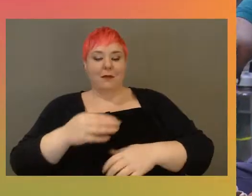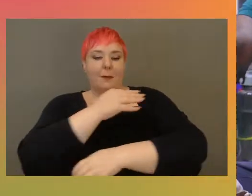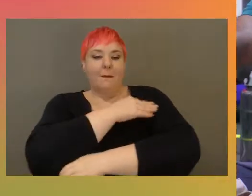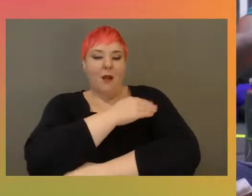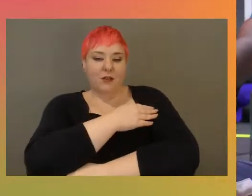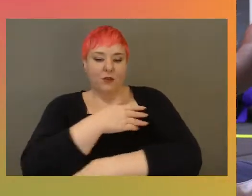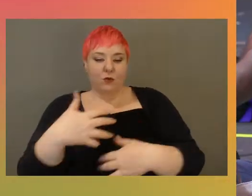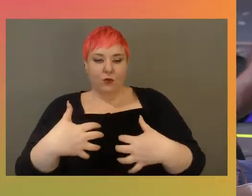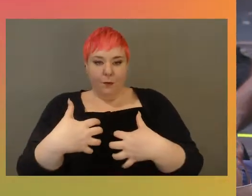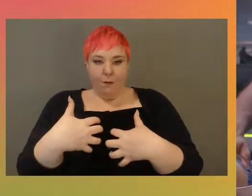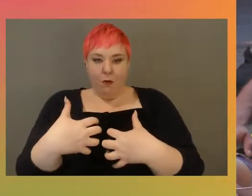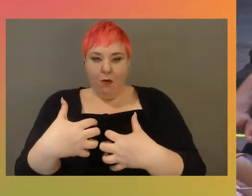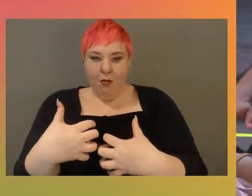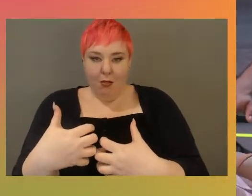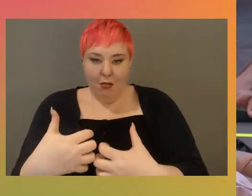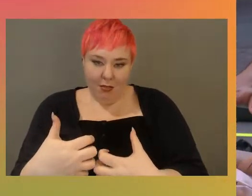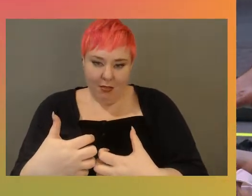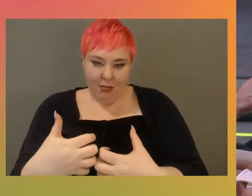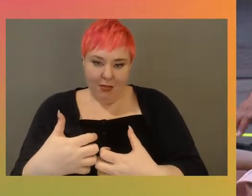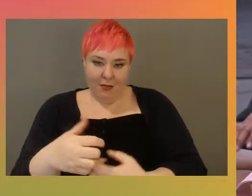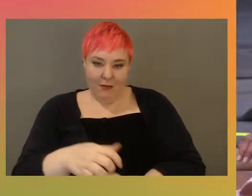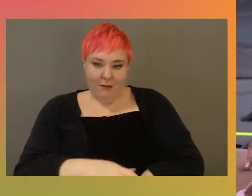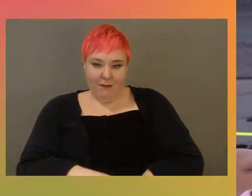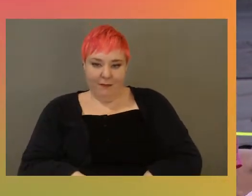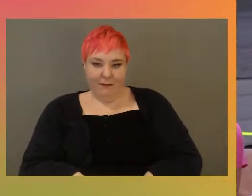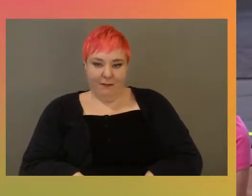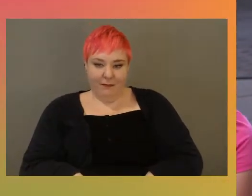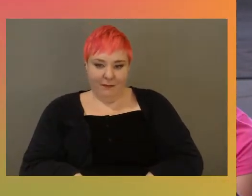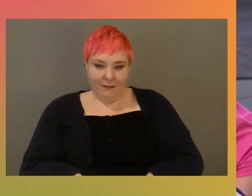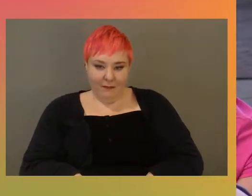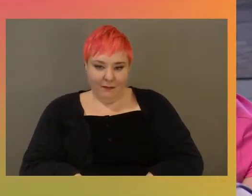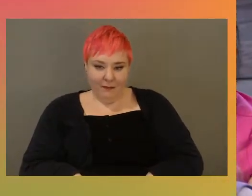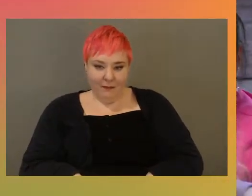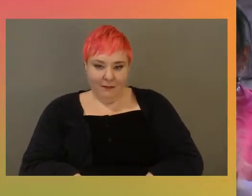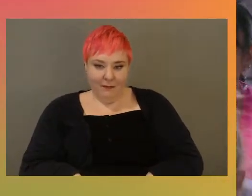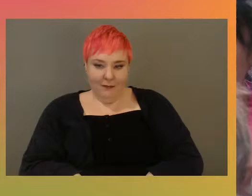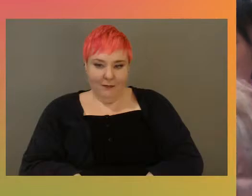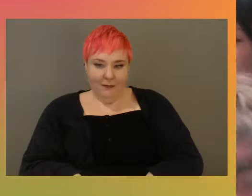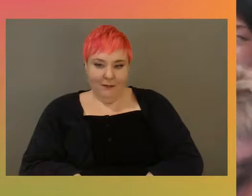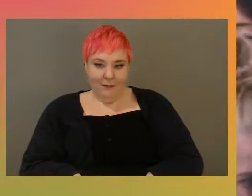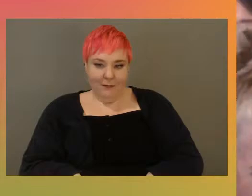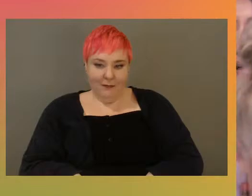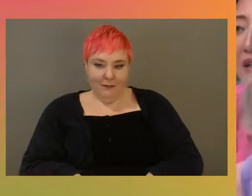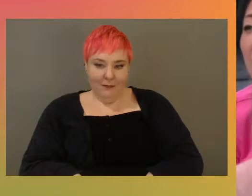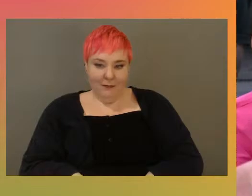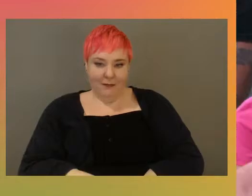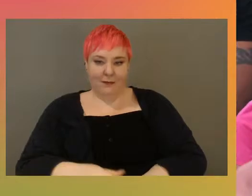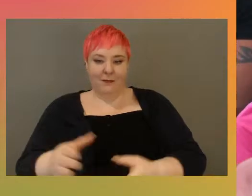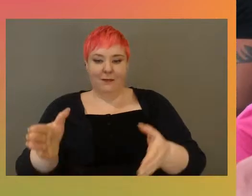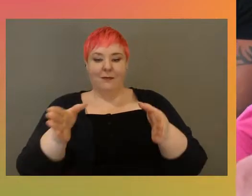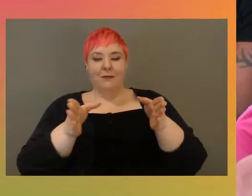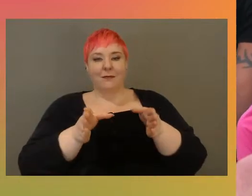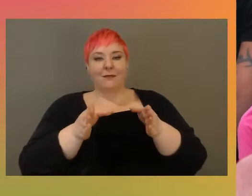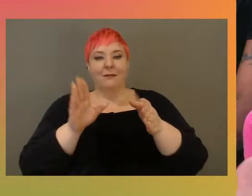GETS EVEN STRAIGHTER. NOW, USE YOUR ABDOMINAL MUSCLES TO PULL YOURSELF FORWARD AND DOWN.